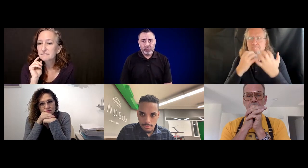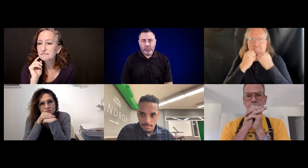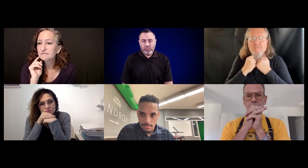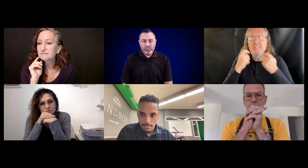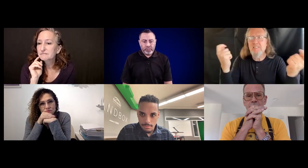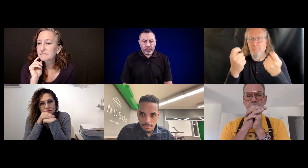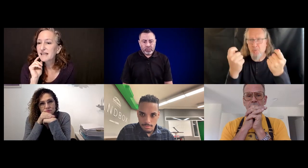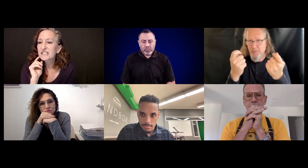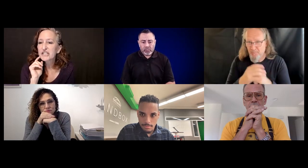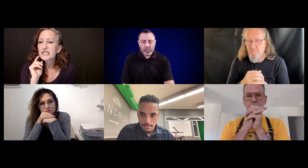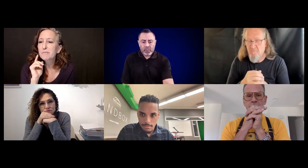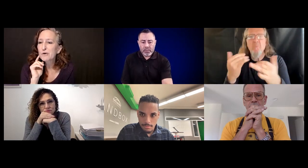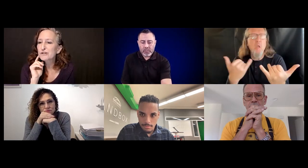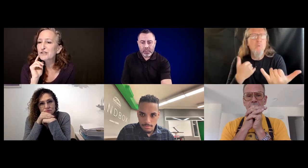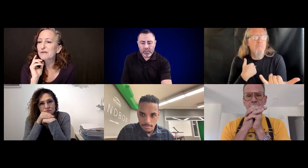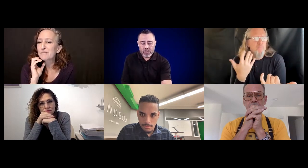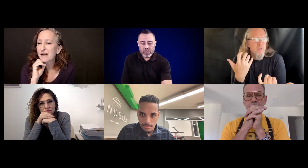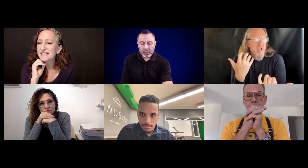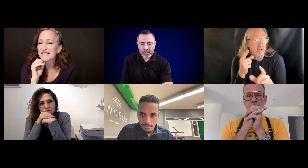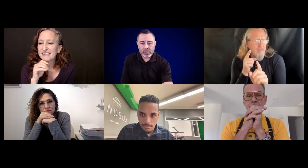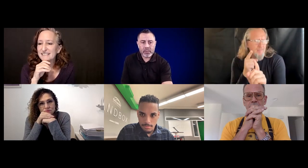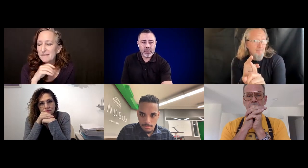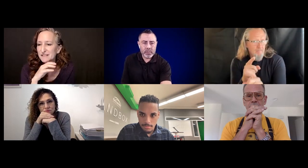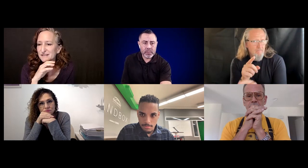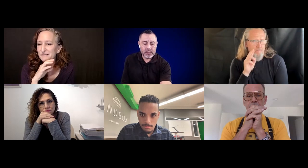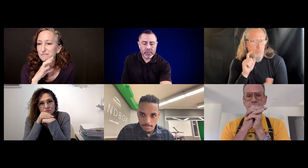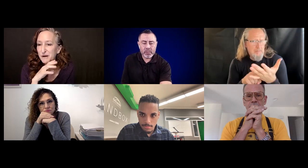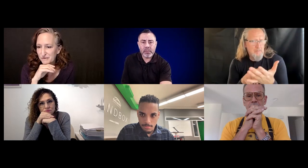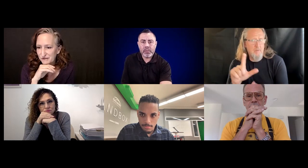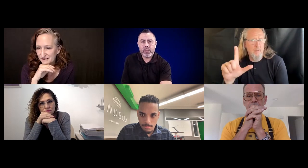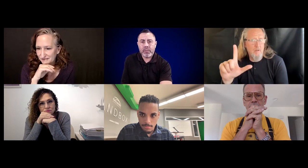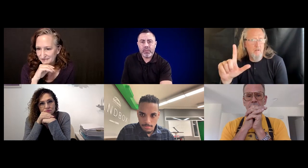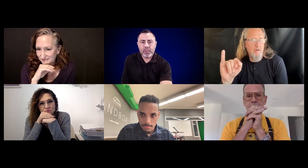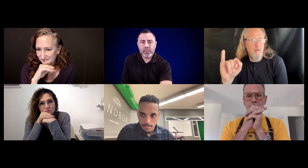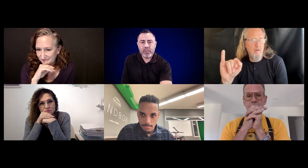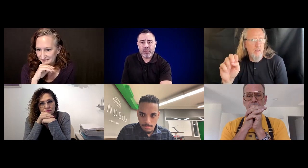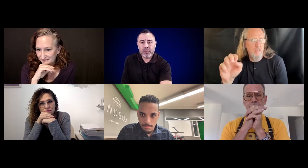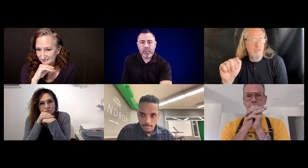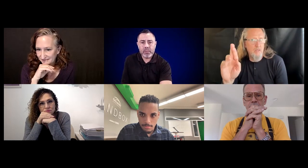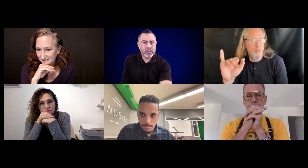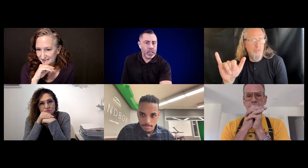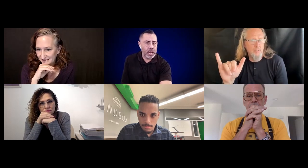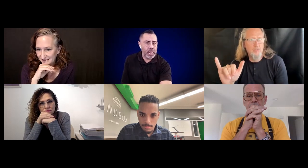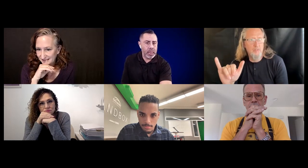And it's just important to embrace and accept both